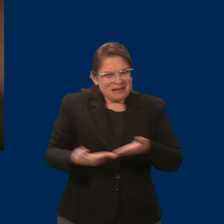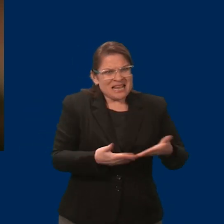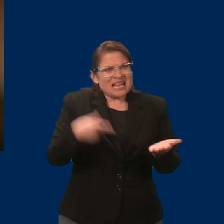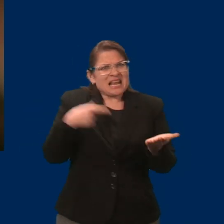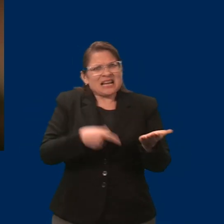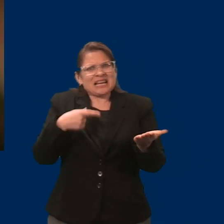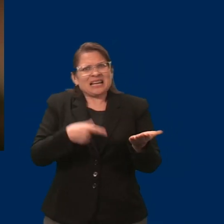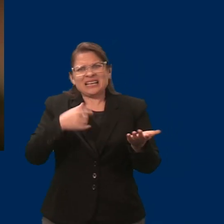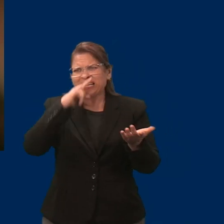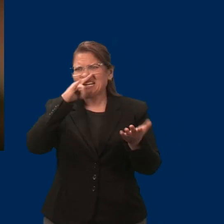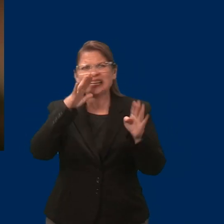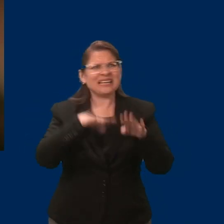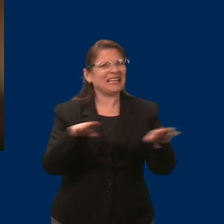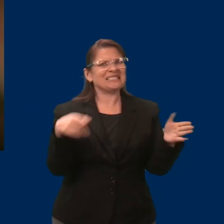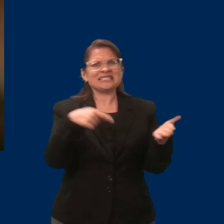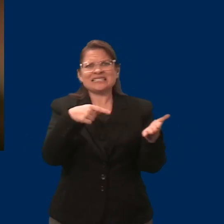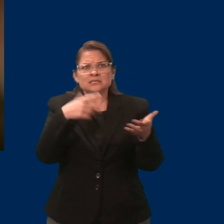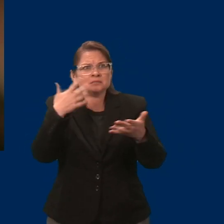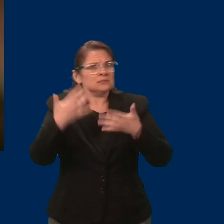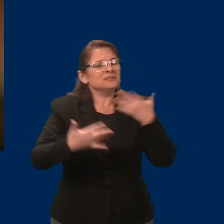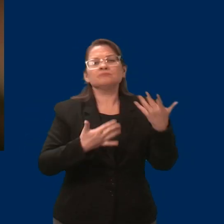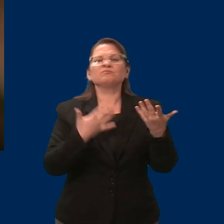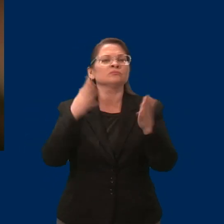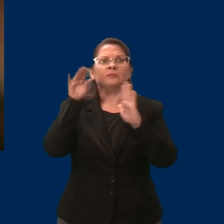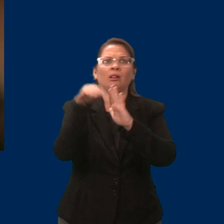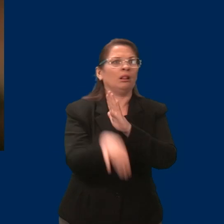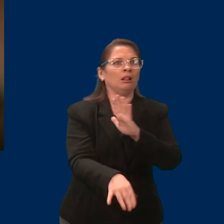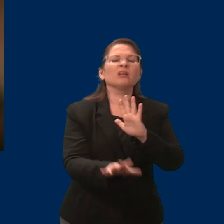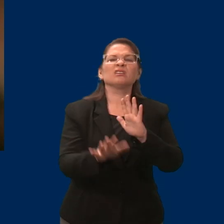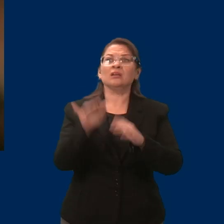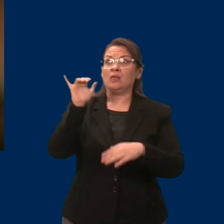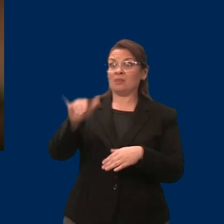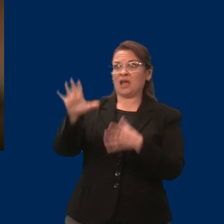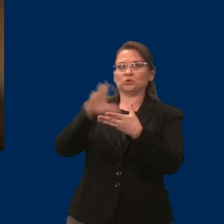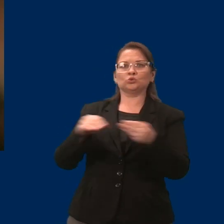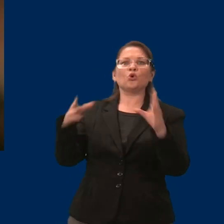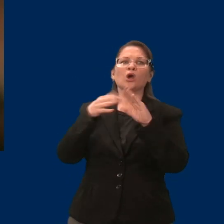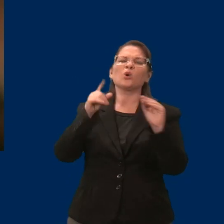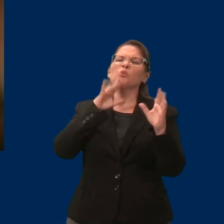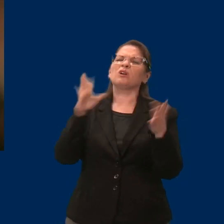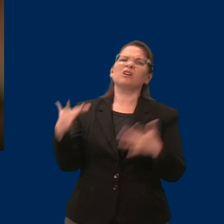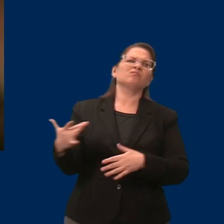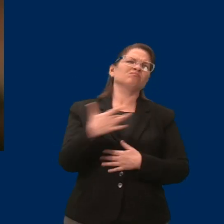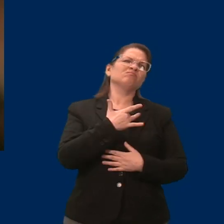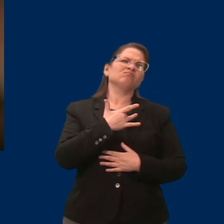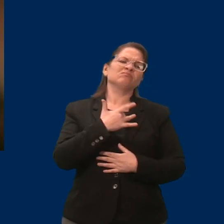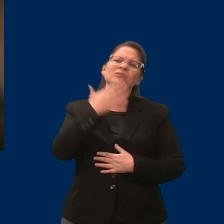And so I'm so thankful you're willing to take what you went through with your family and help us